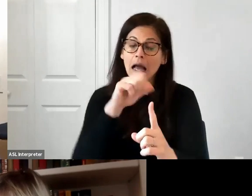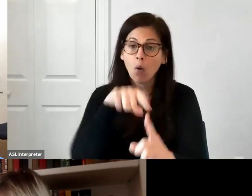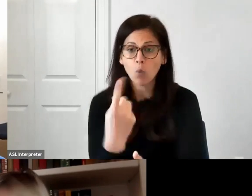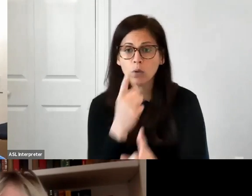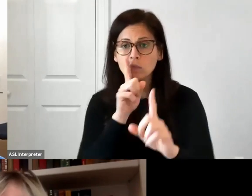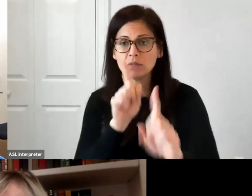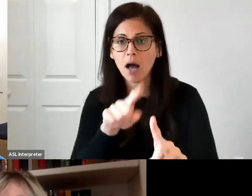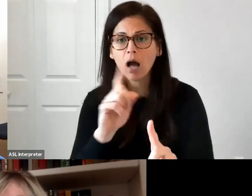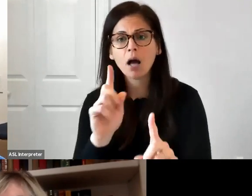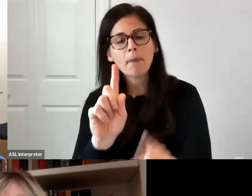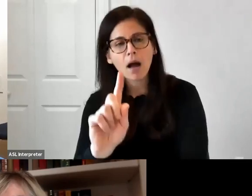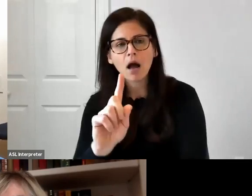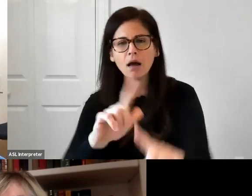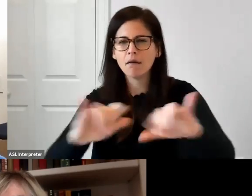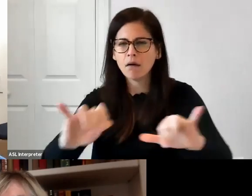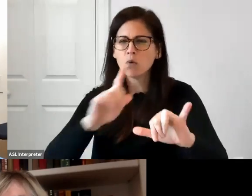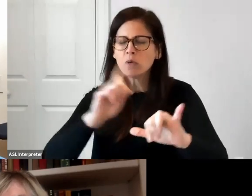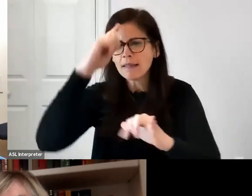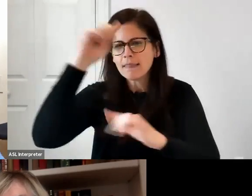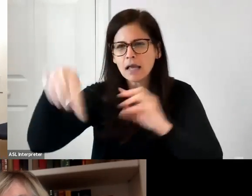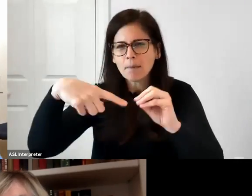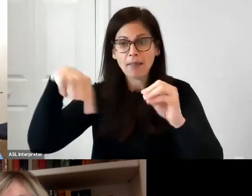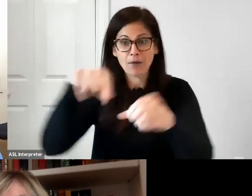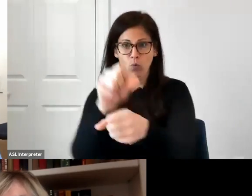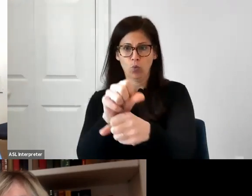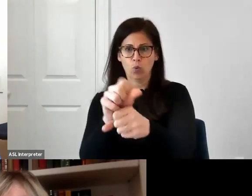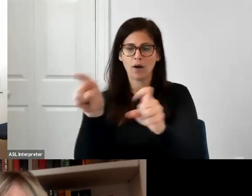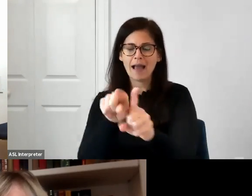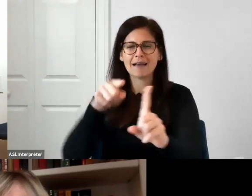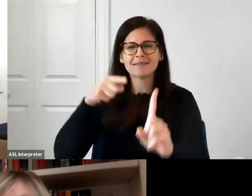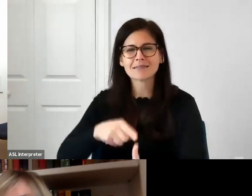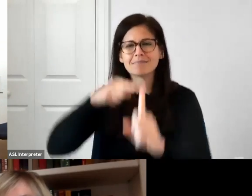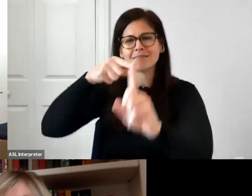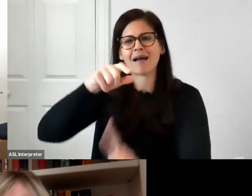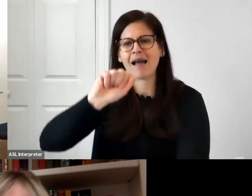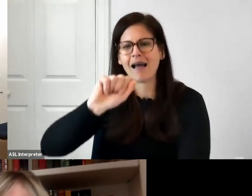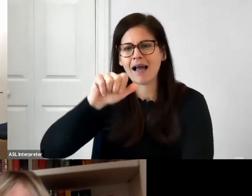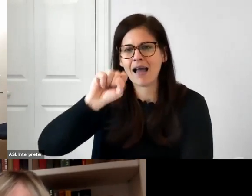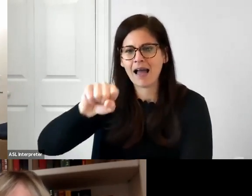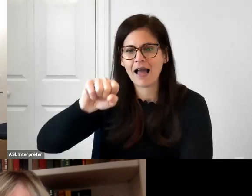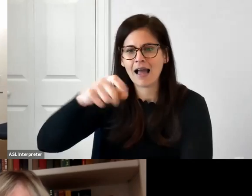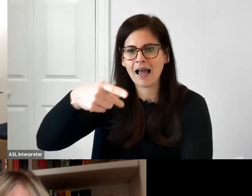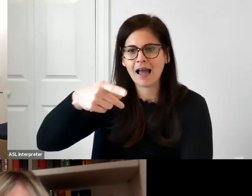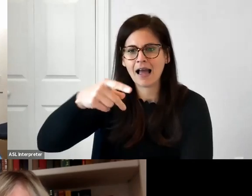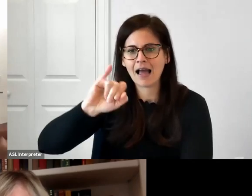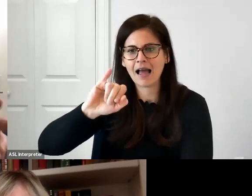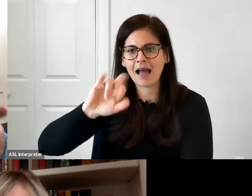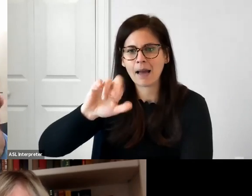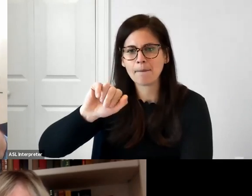but to really think of this work as aspirational. So we're very excited that we've now